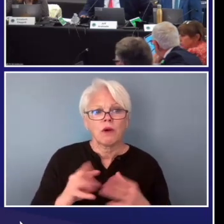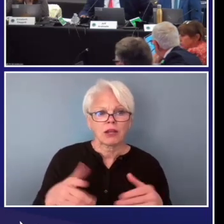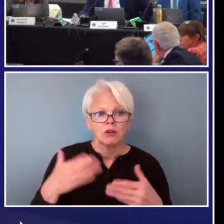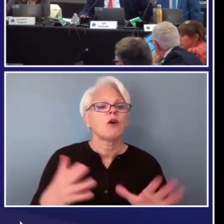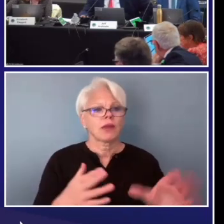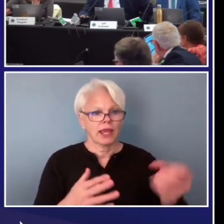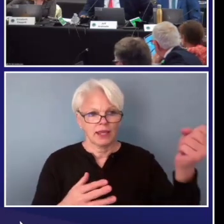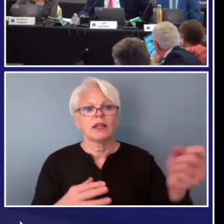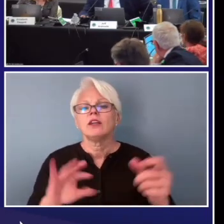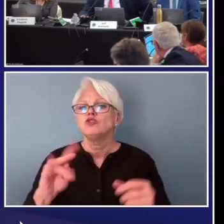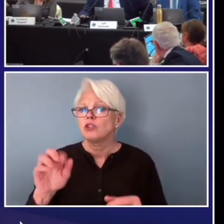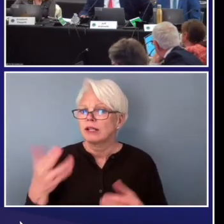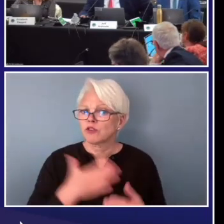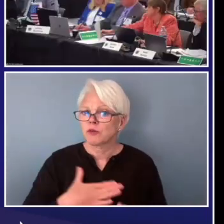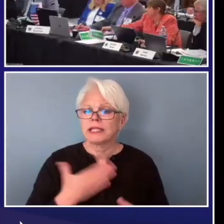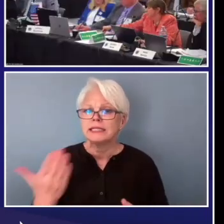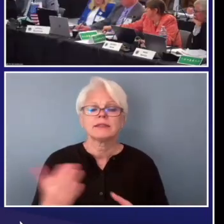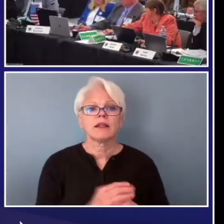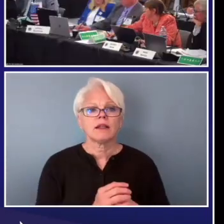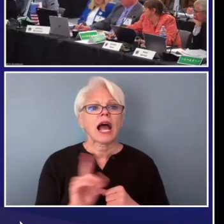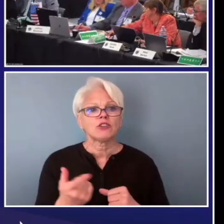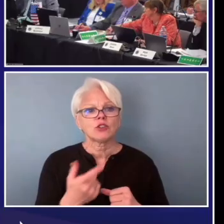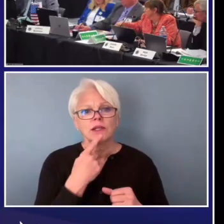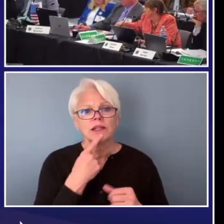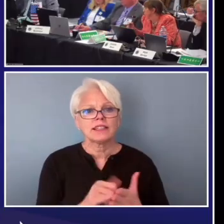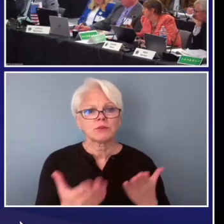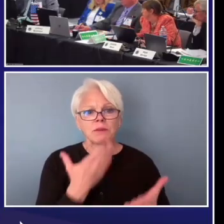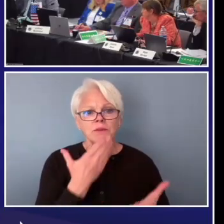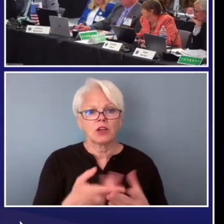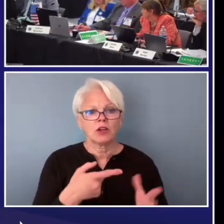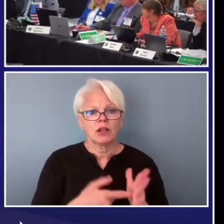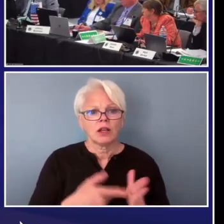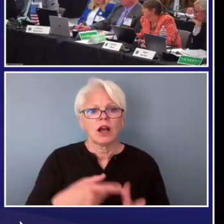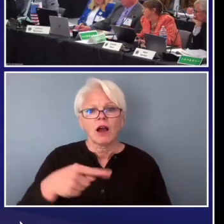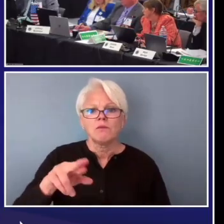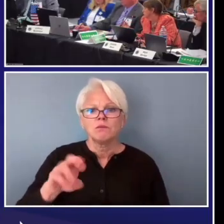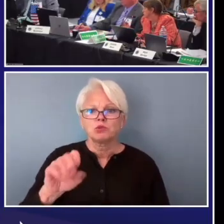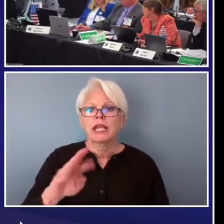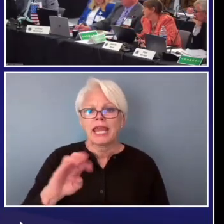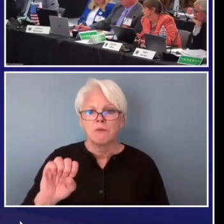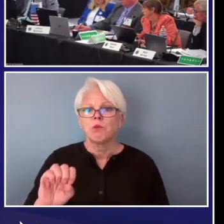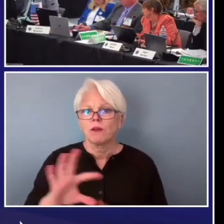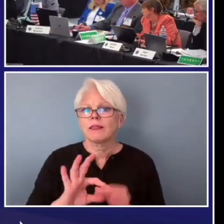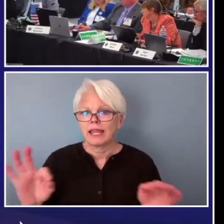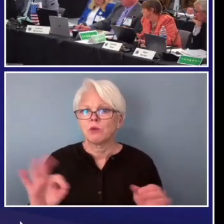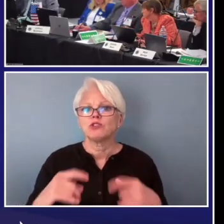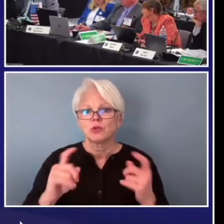Jennifer, please. So I was just going to say, this might be a really good example of preamble language to give like the such as examples so that we're not.